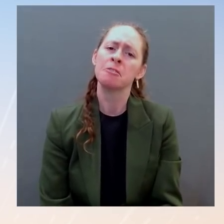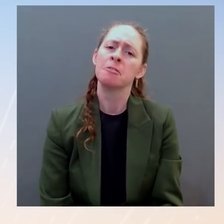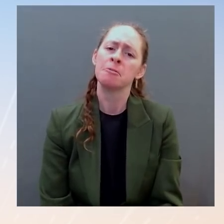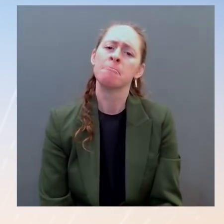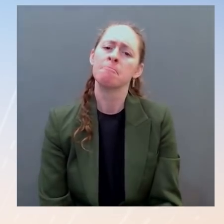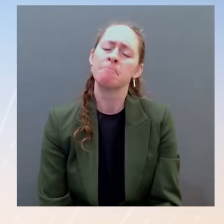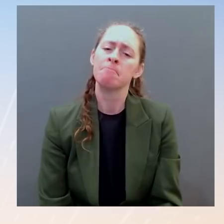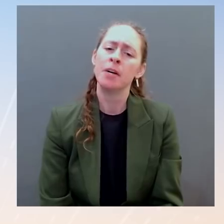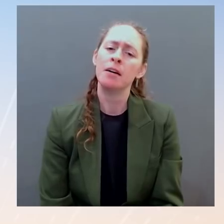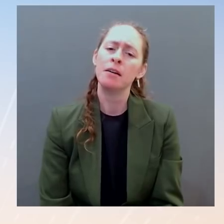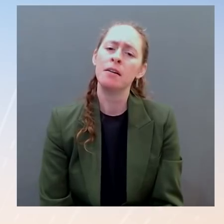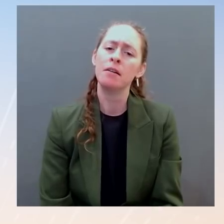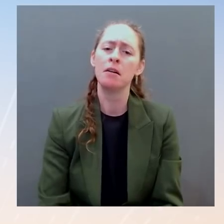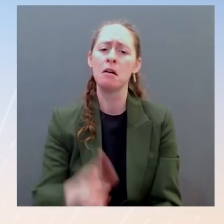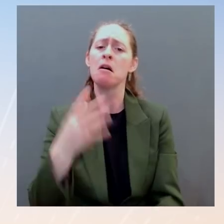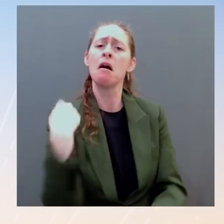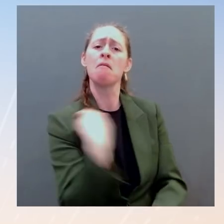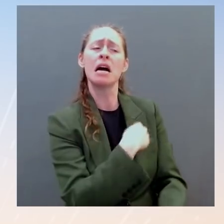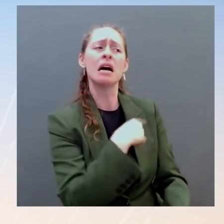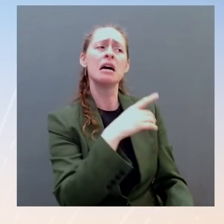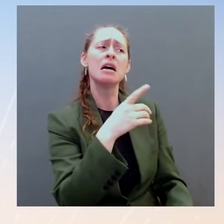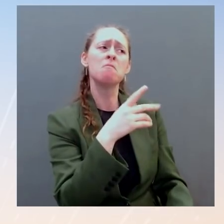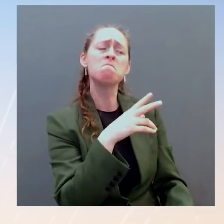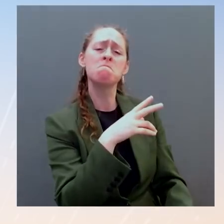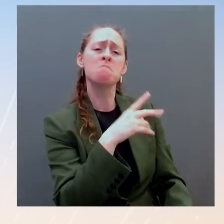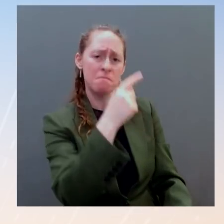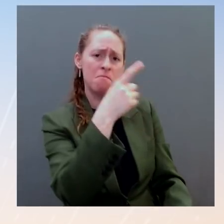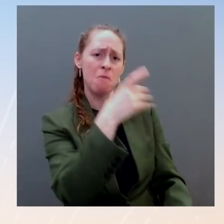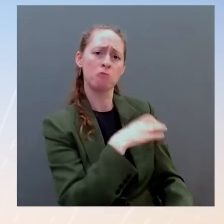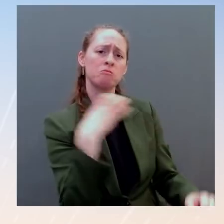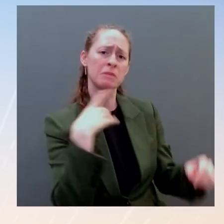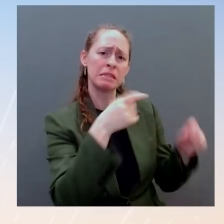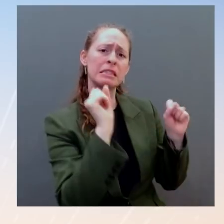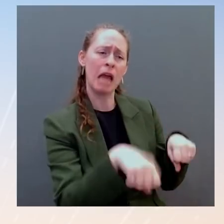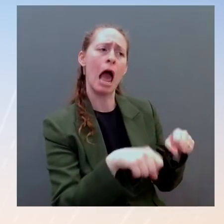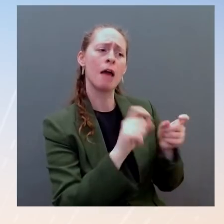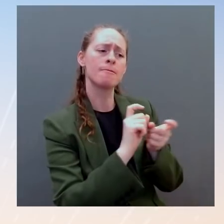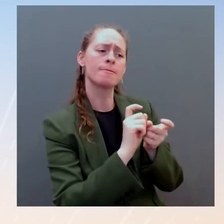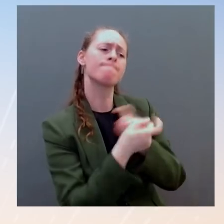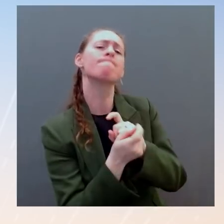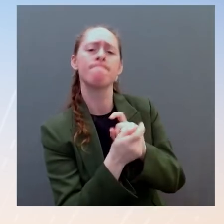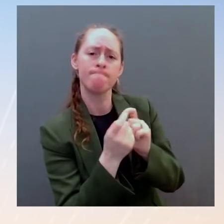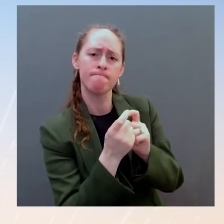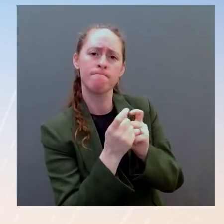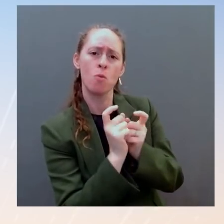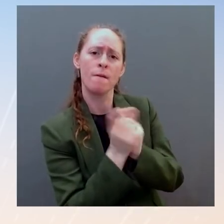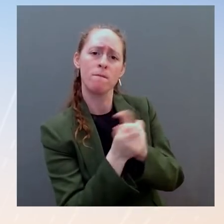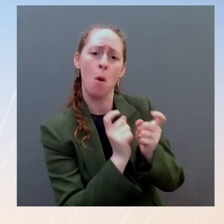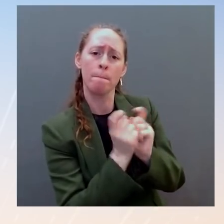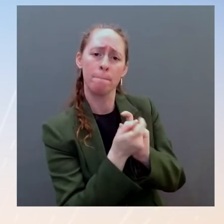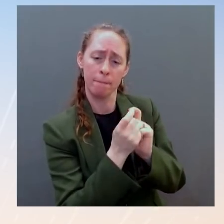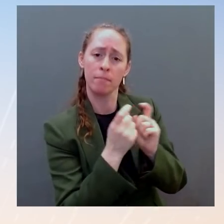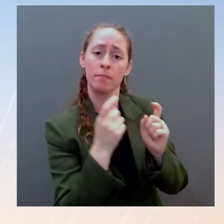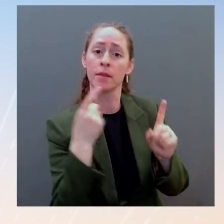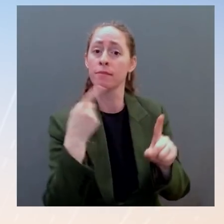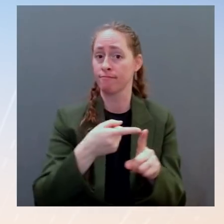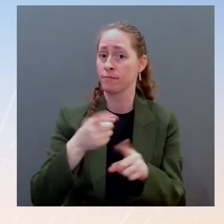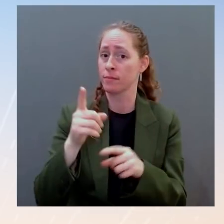and we would support taking, including reforming Section 230, enacting antitrust reforms, requiring more transparency.